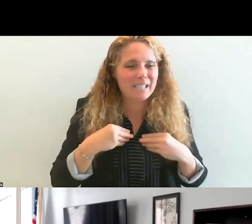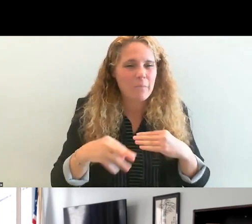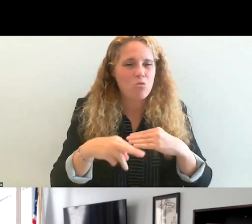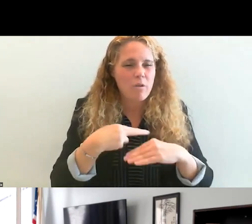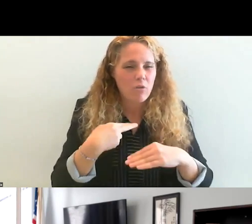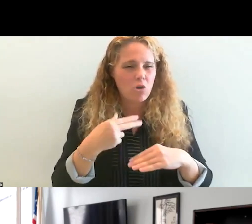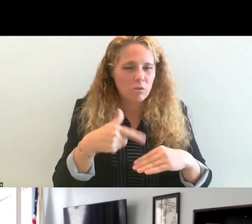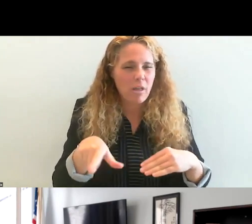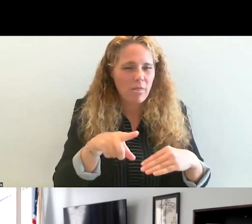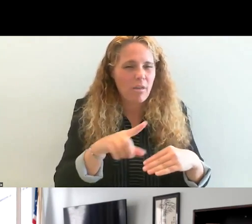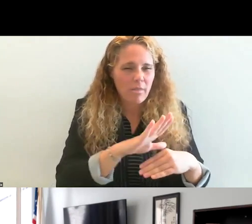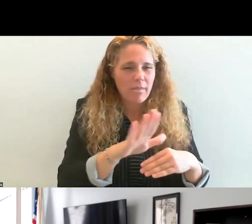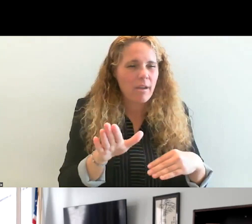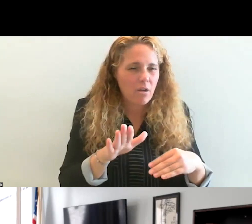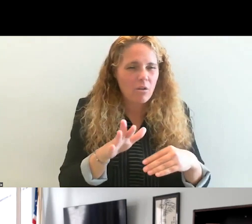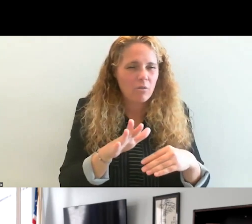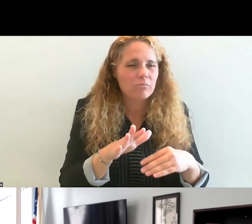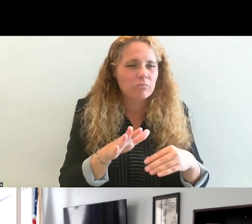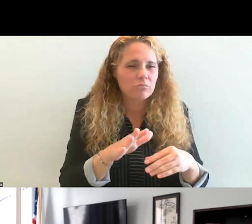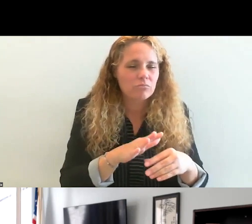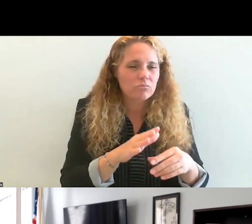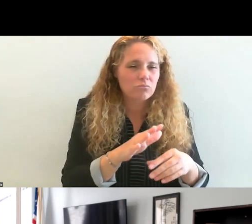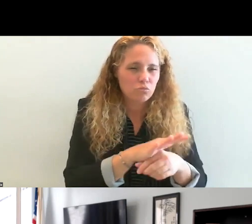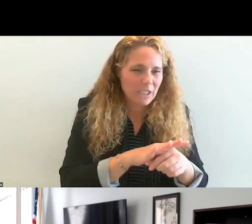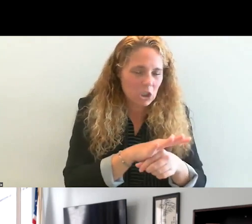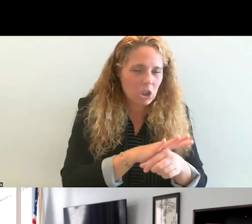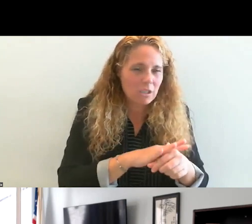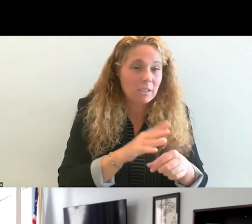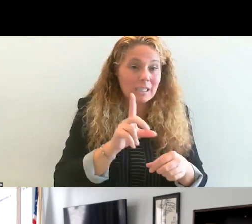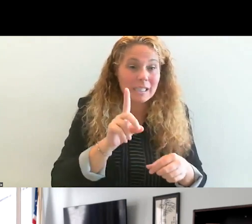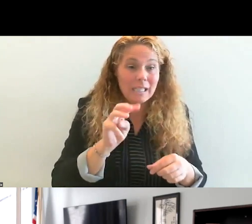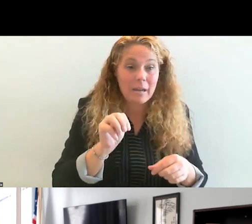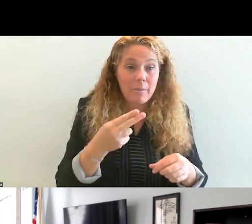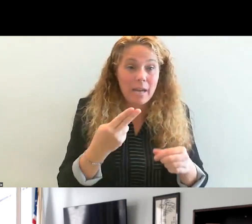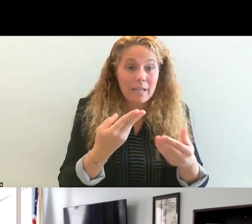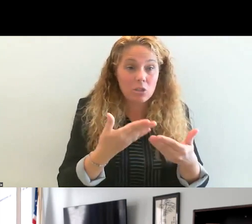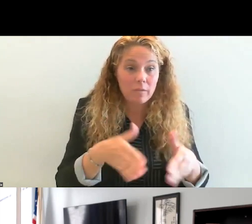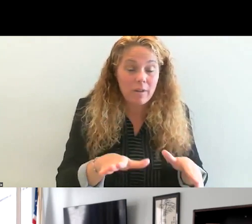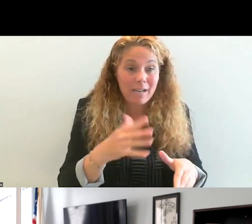DMH, AS THE STATE AGENCY, IS DIVIDED INTO THREE REGIONS.